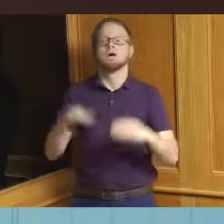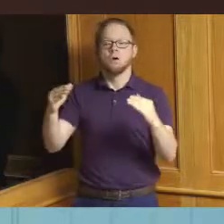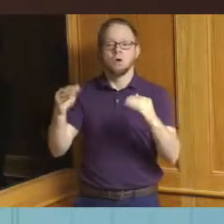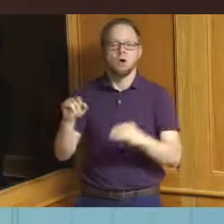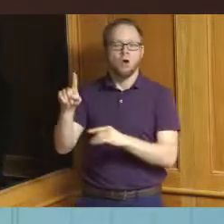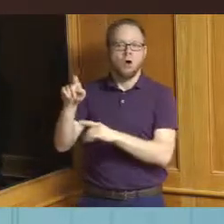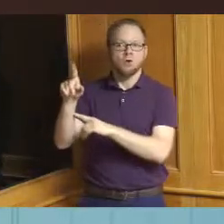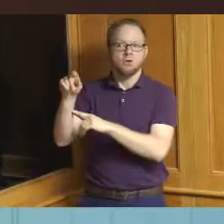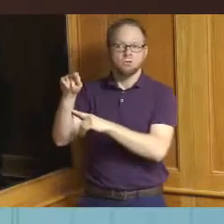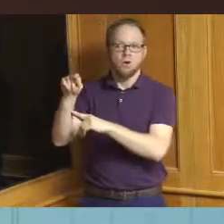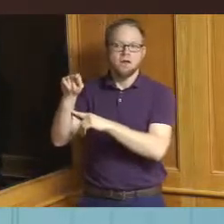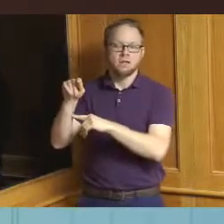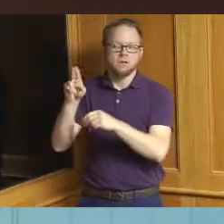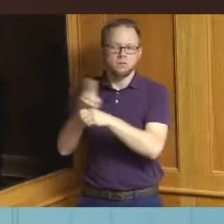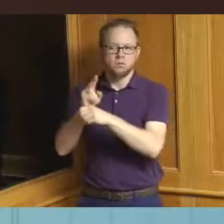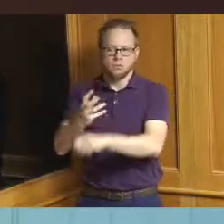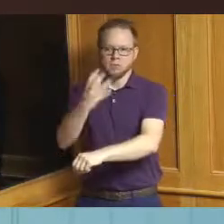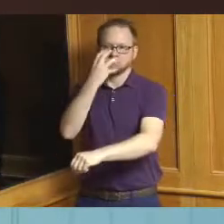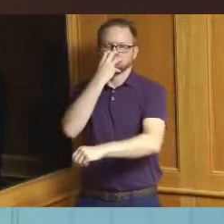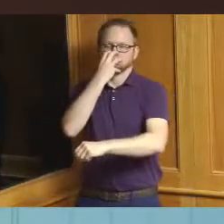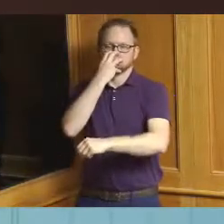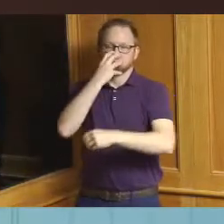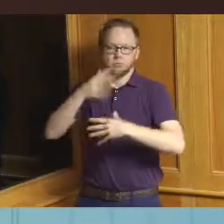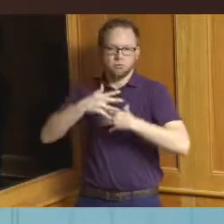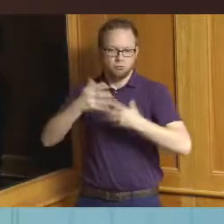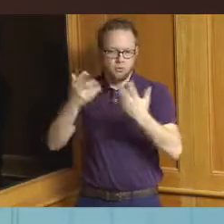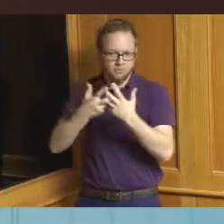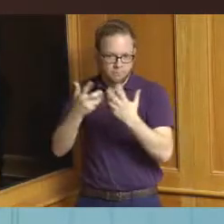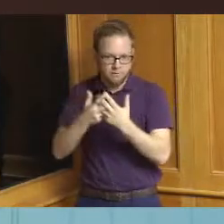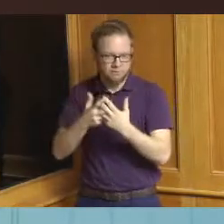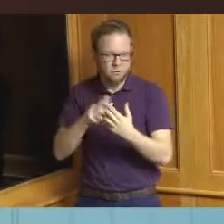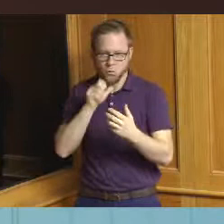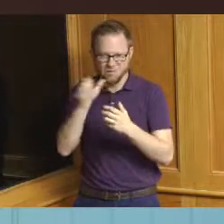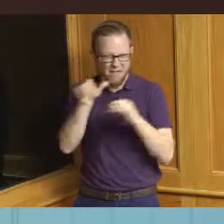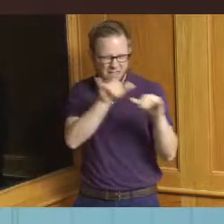not quite back where they were December a year ago but are currently trending in that direction